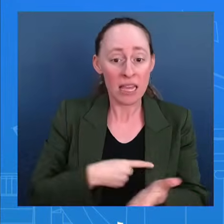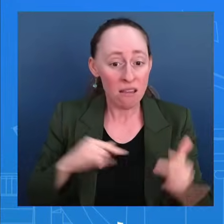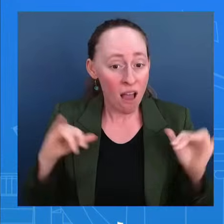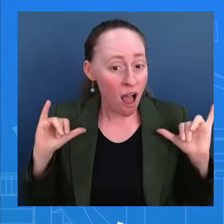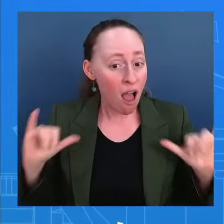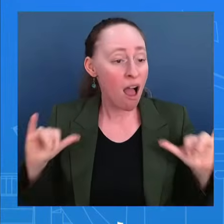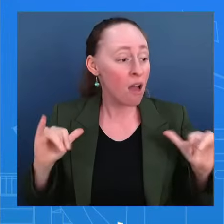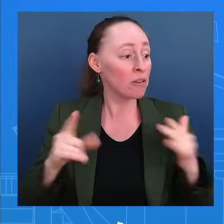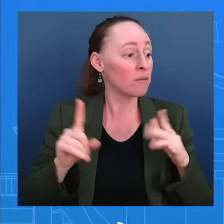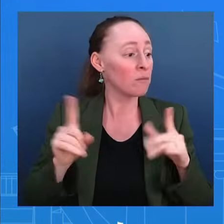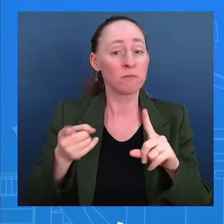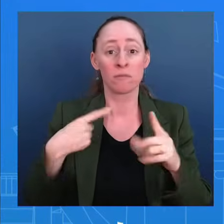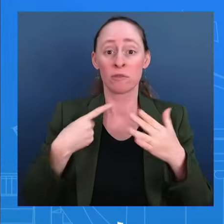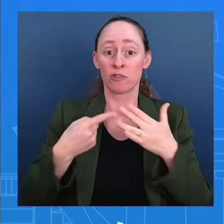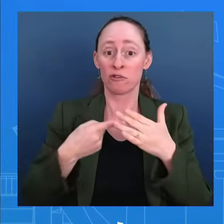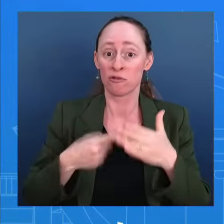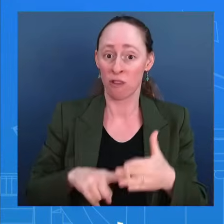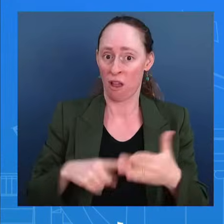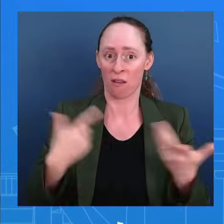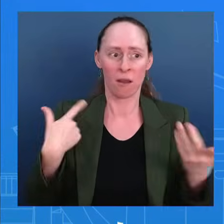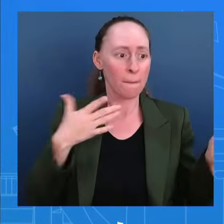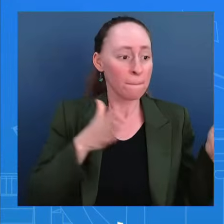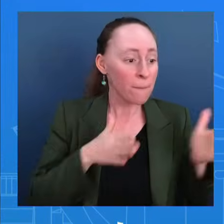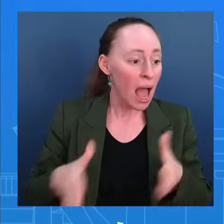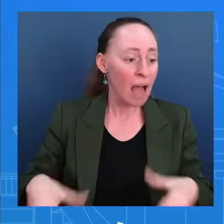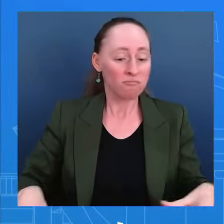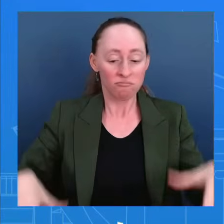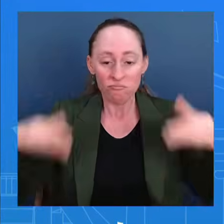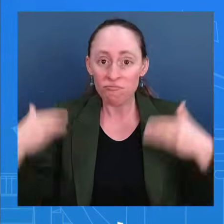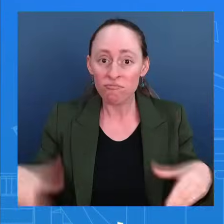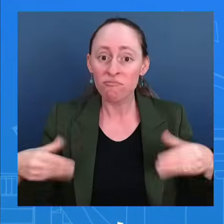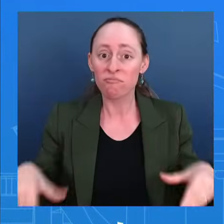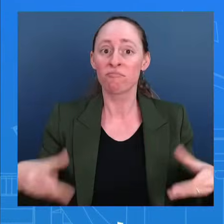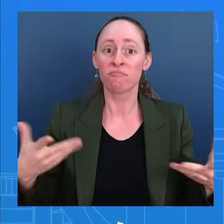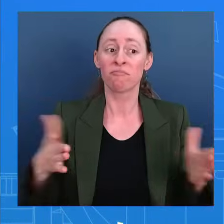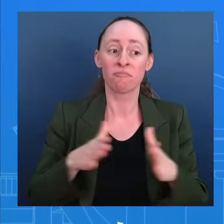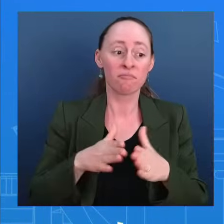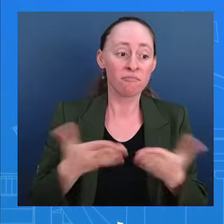That did not happen. I mean, you had a former president who was telling people to inject bleach --